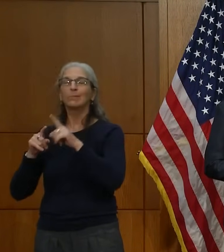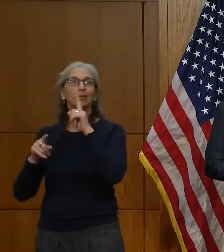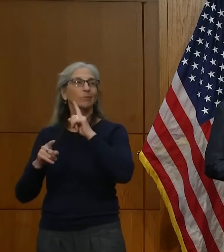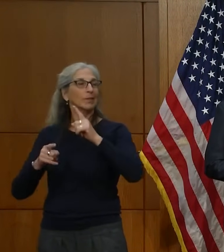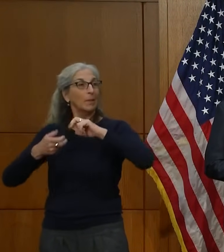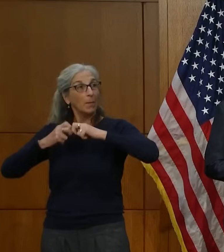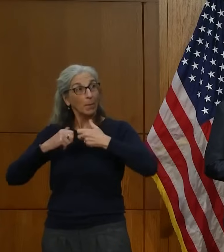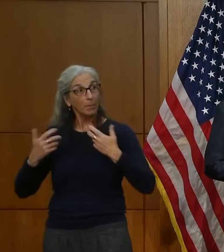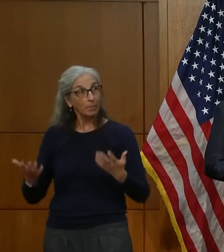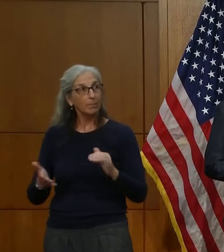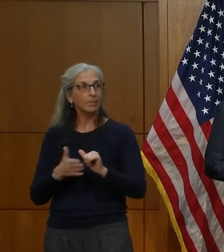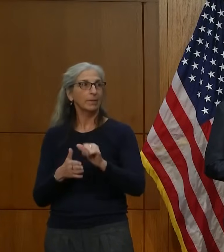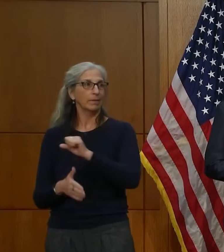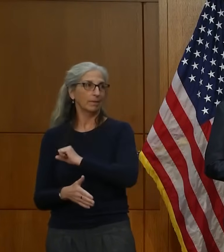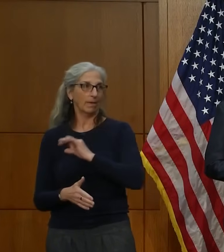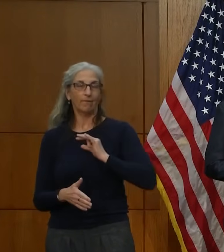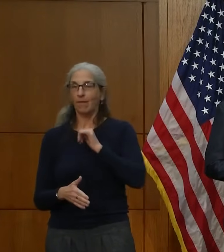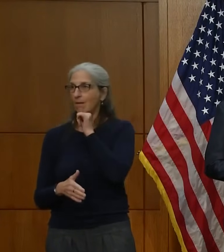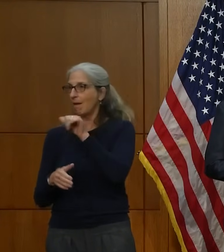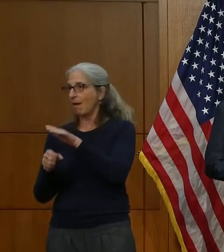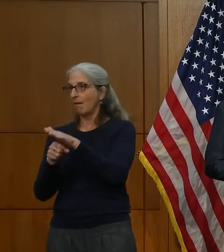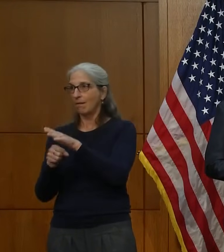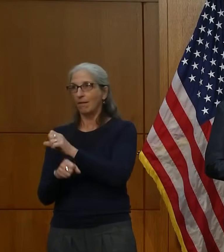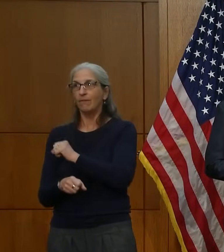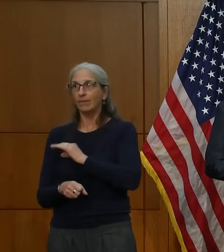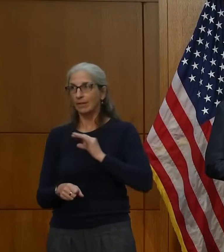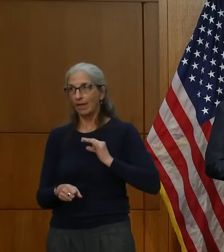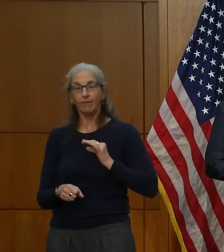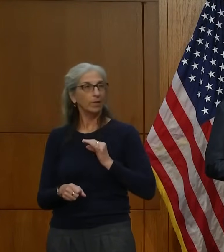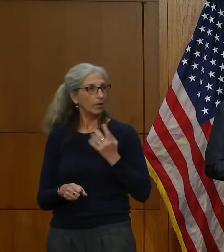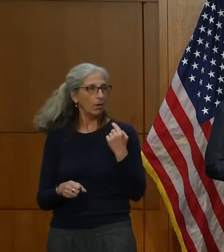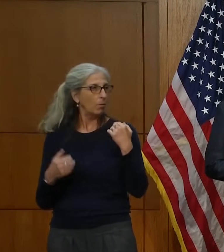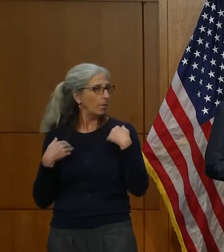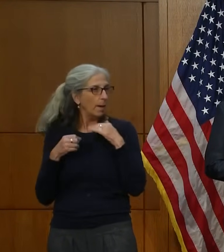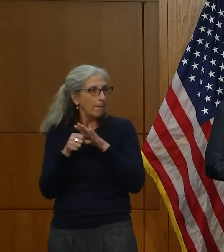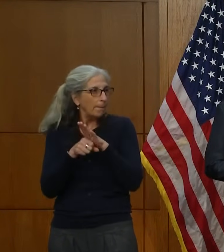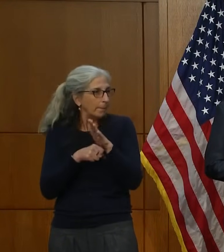AND IN SURGE BED ANOTHER 4000, BUT INDICATED IT'S THE STAFFING